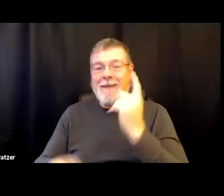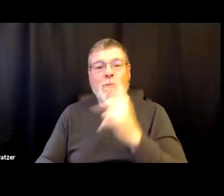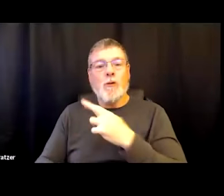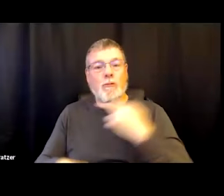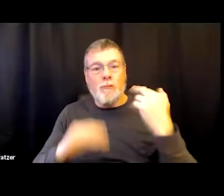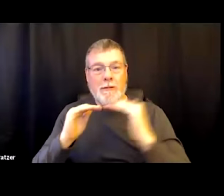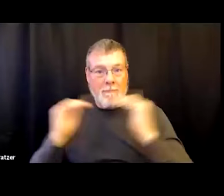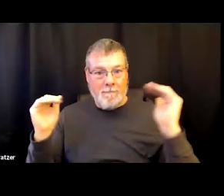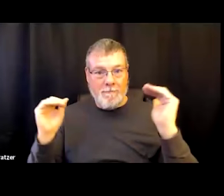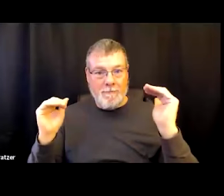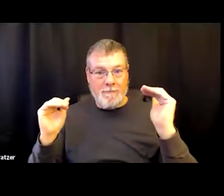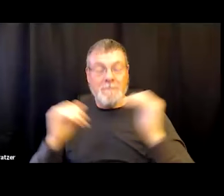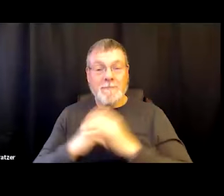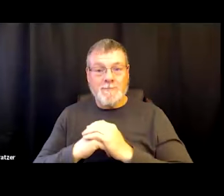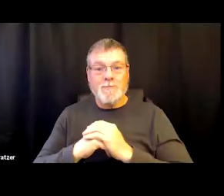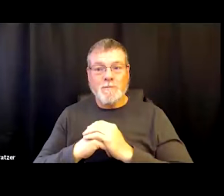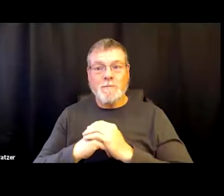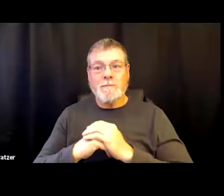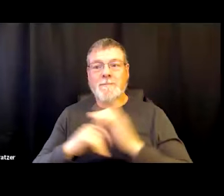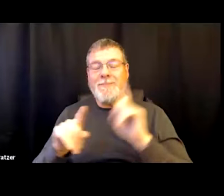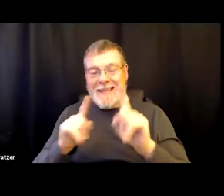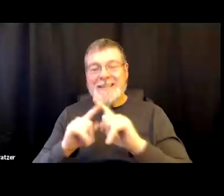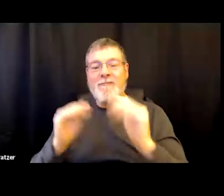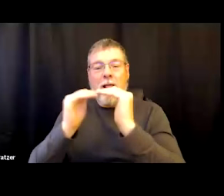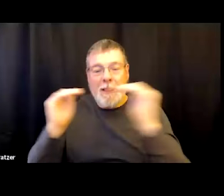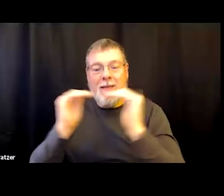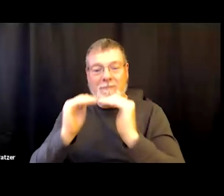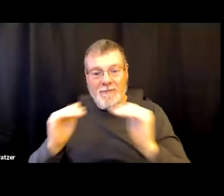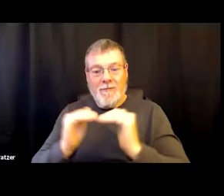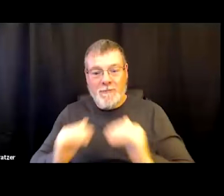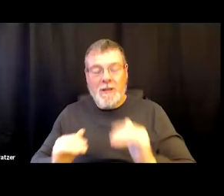and with the different level of psychosocial treatment needs